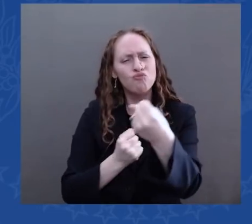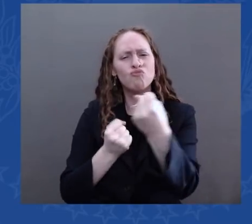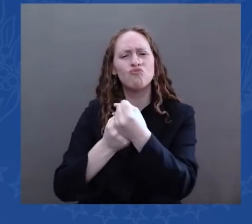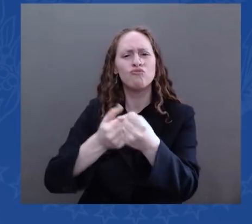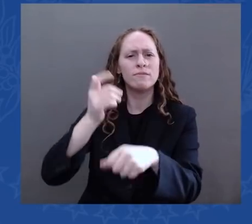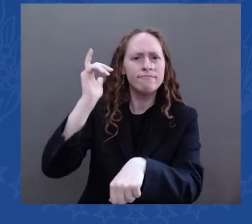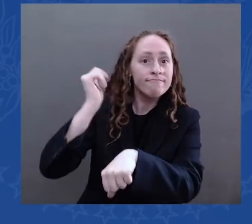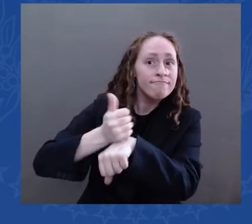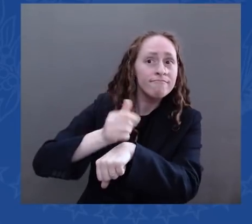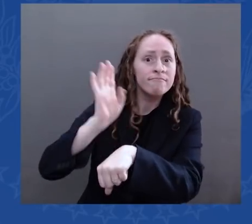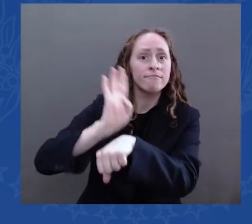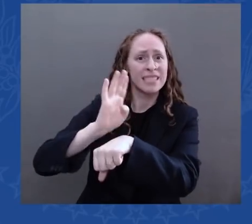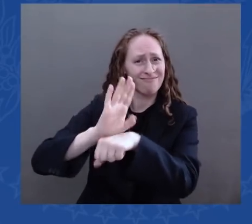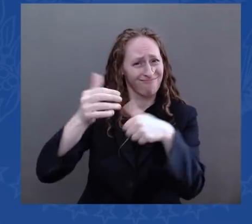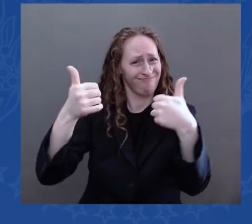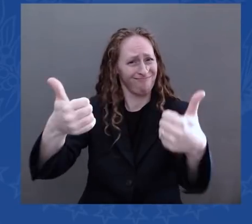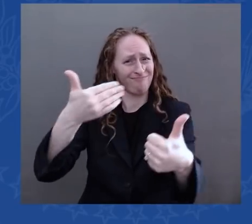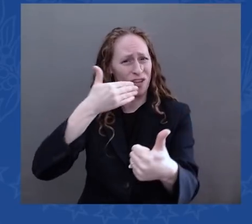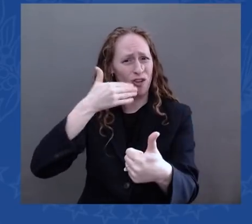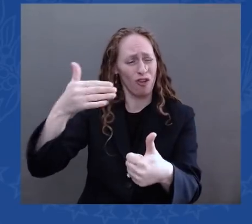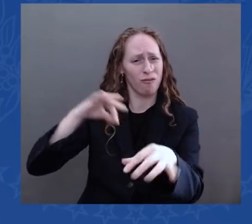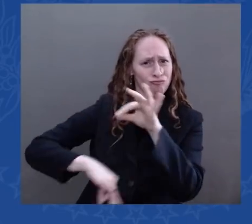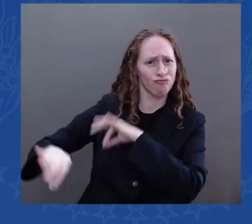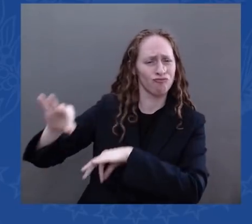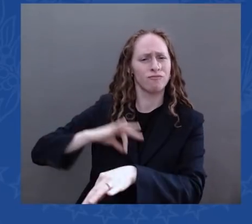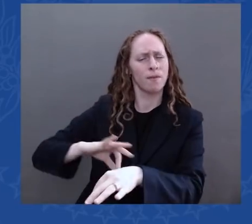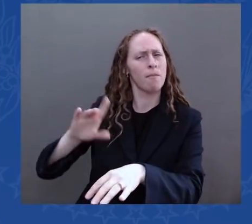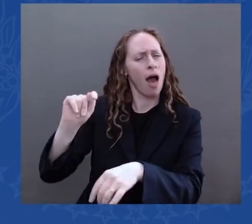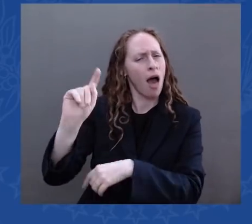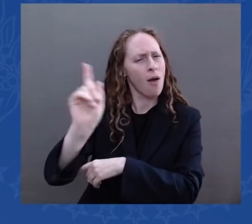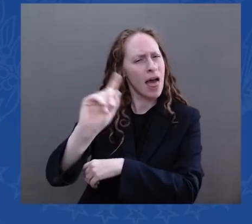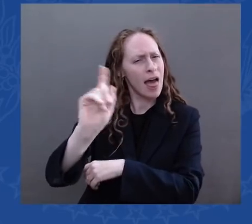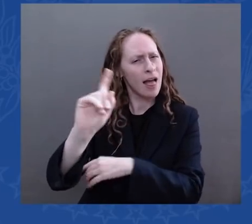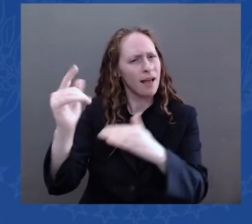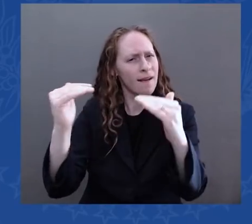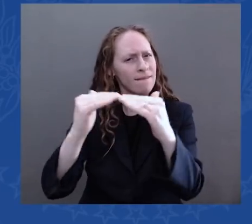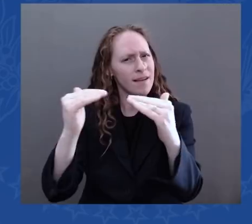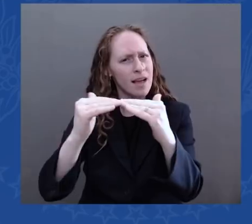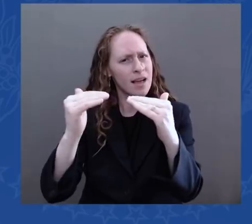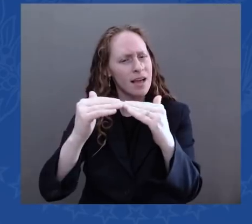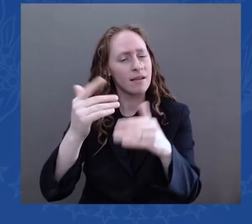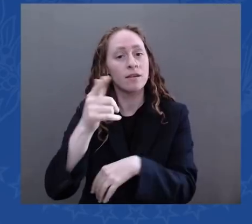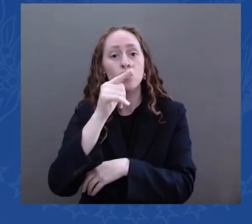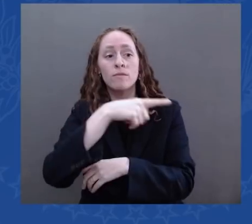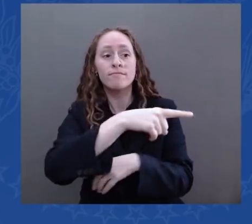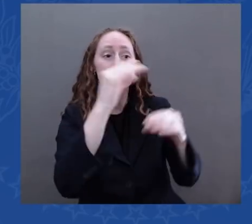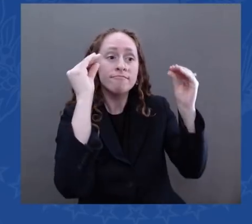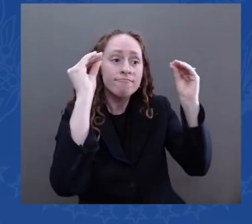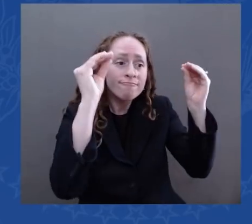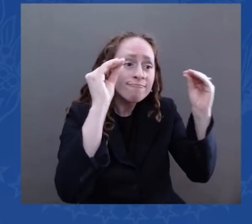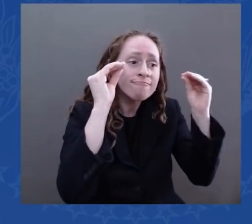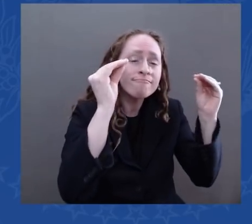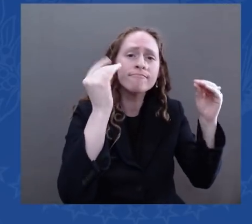A firefighter and a teacher pay more than double -- double the tax rate that a billionaire pays.